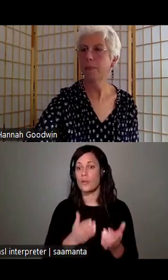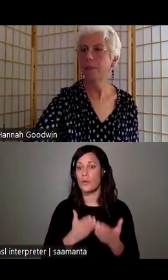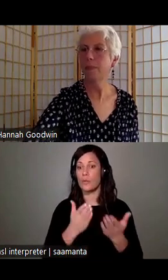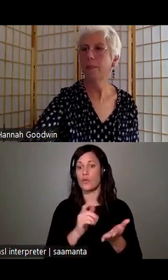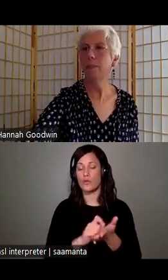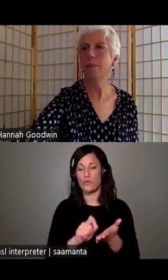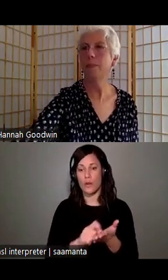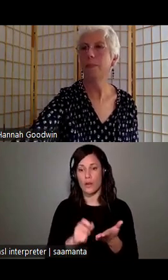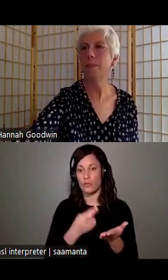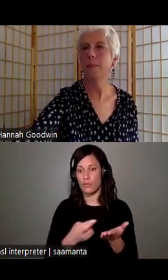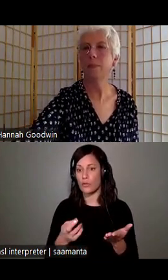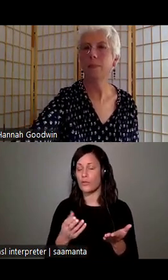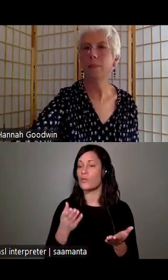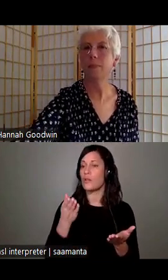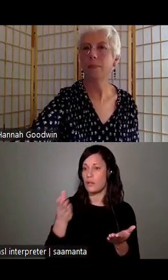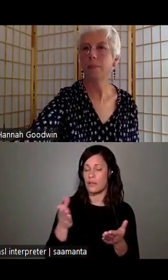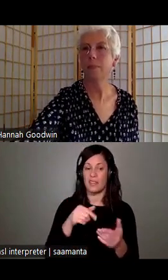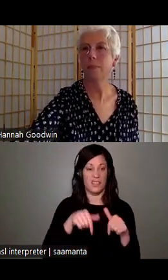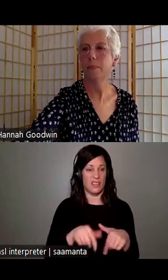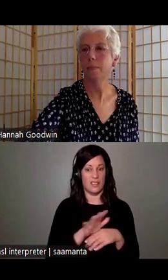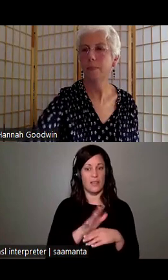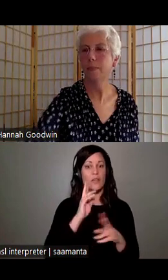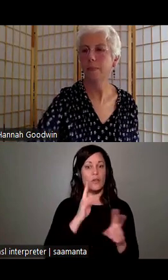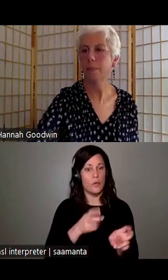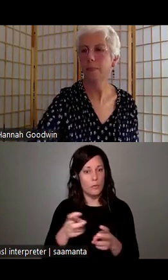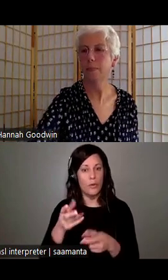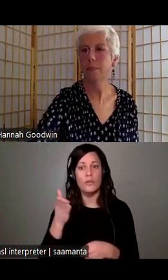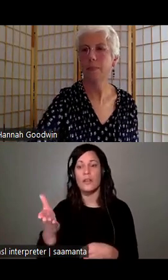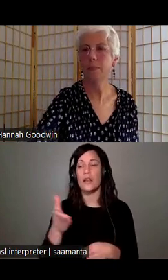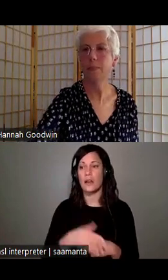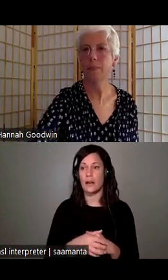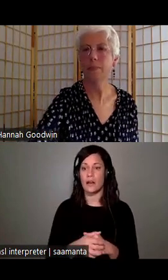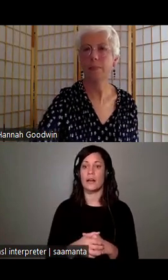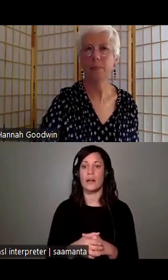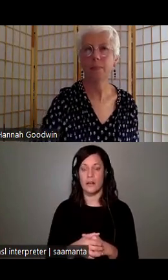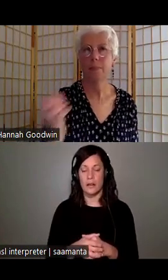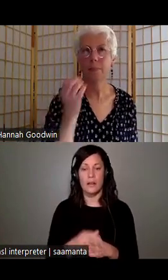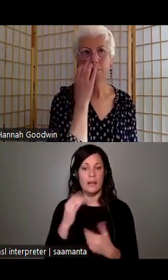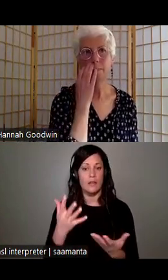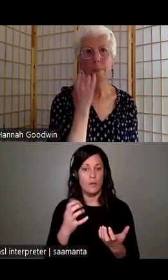This is where this video will be posted if you wanna come back and refer to it,